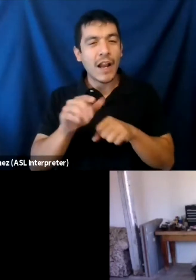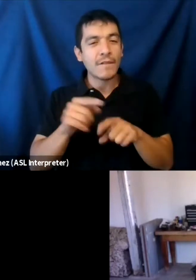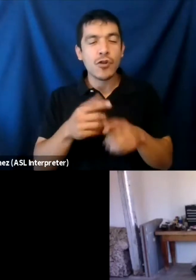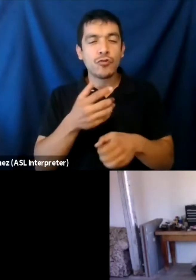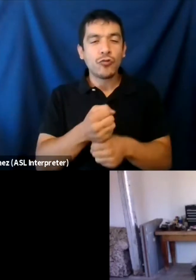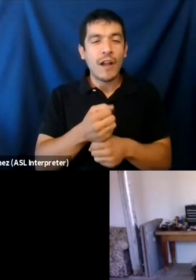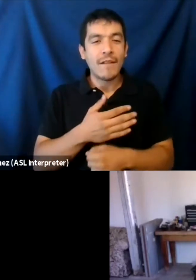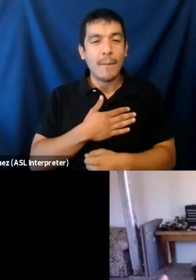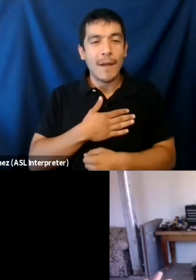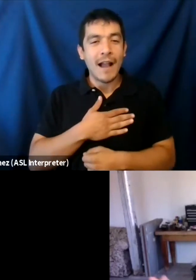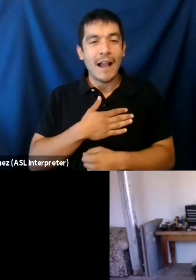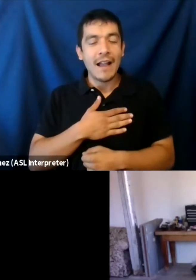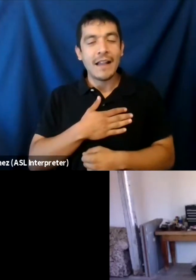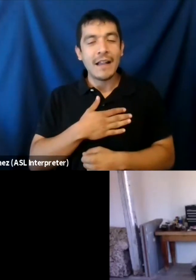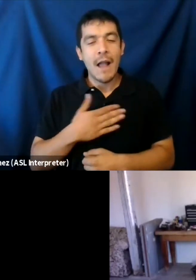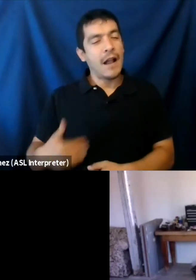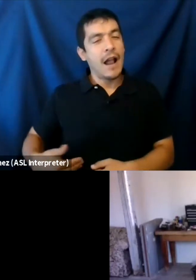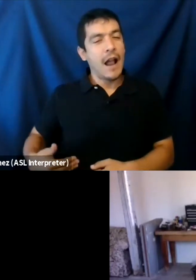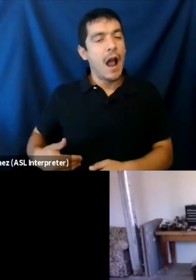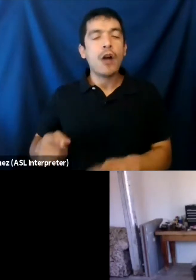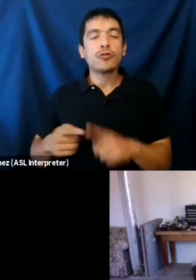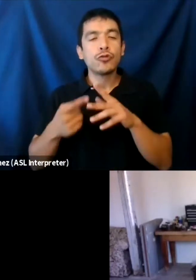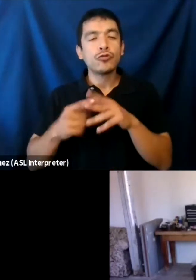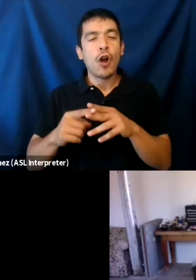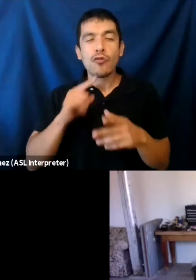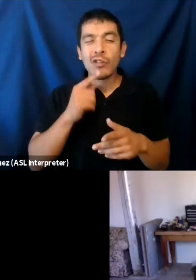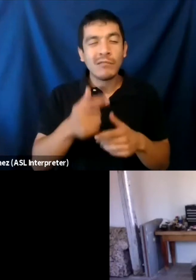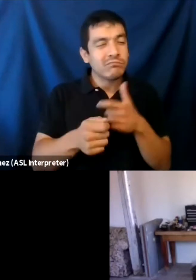to sort of start pulling out threads. So, really like the entry point was,